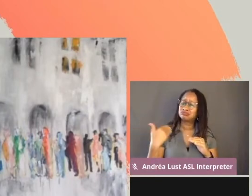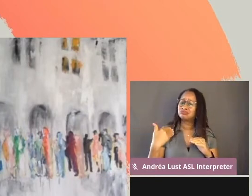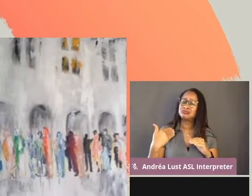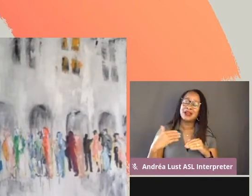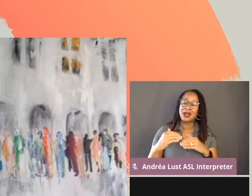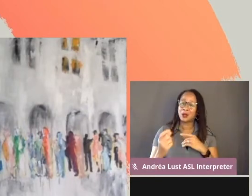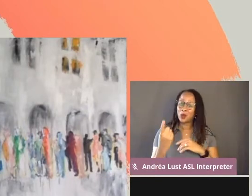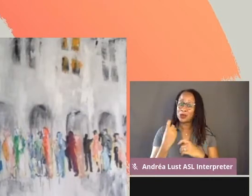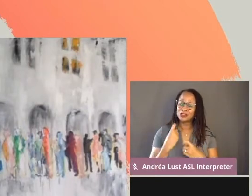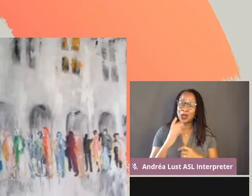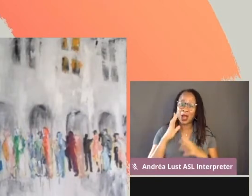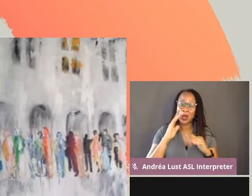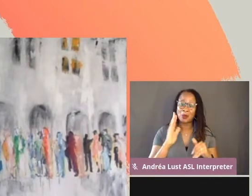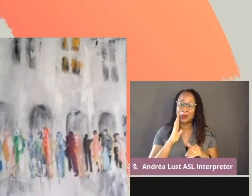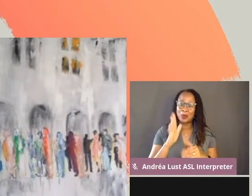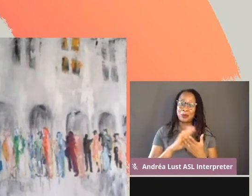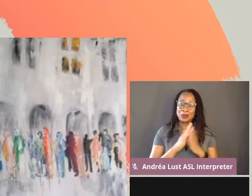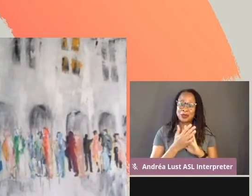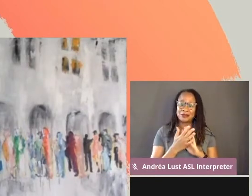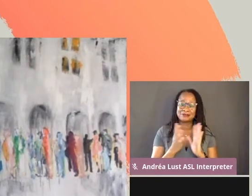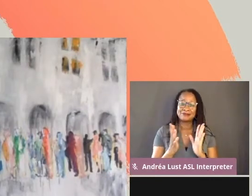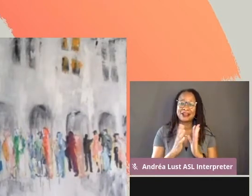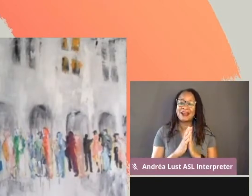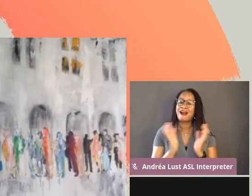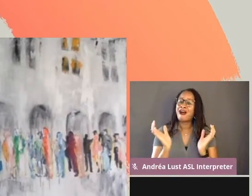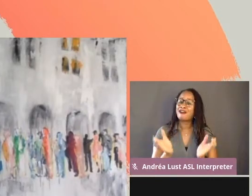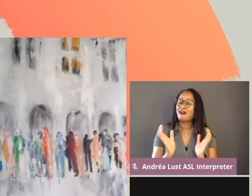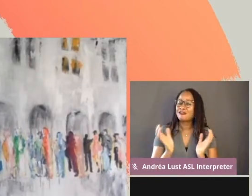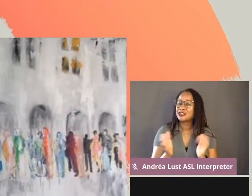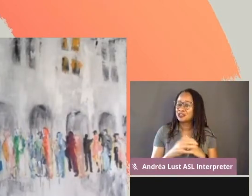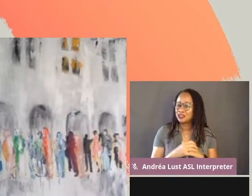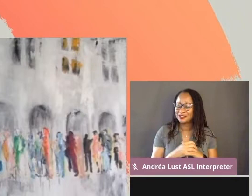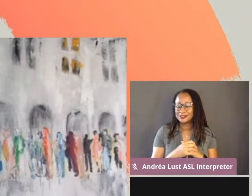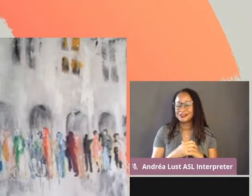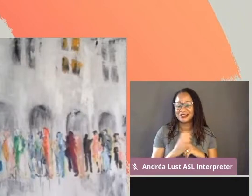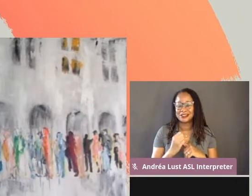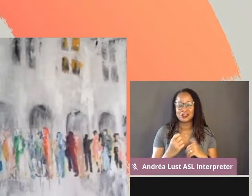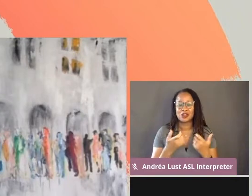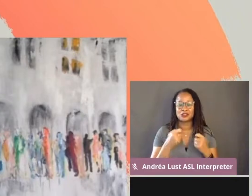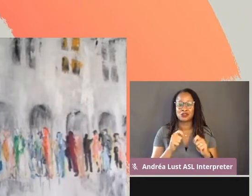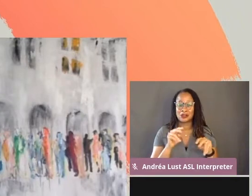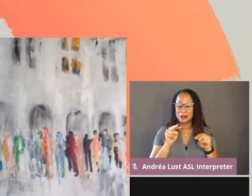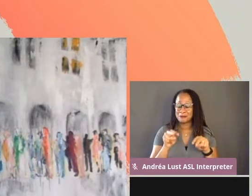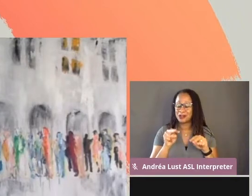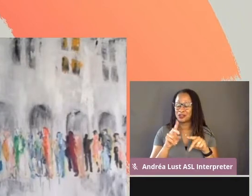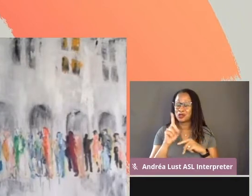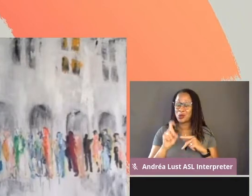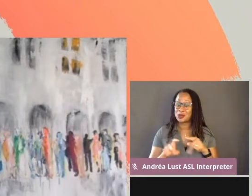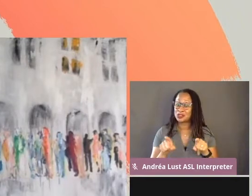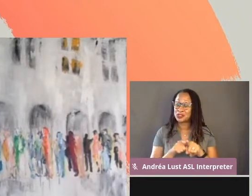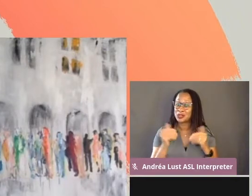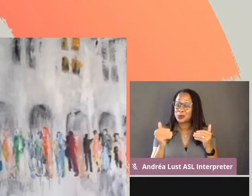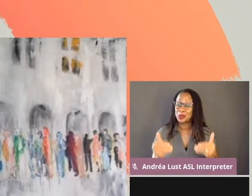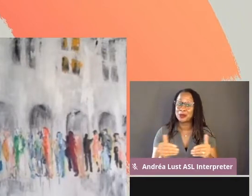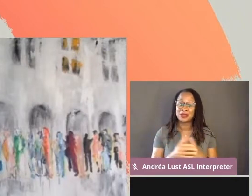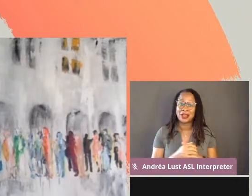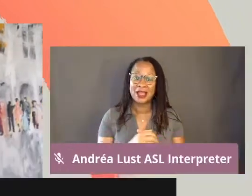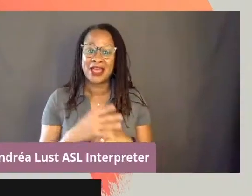I hope this is going to be, a conversation. So yeah, I'll try to monitor their questions and, I would like to welcome